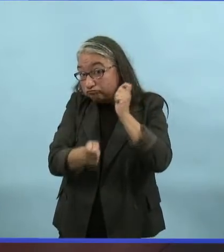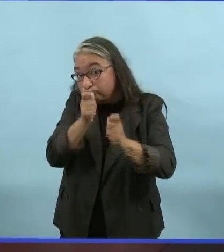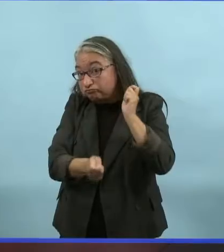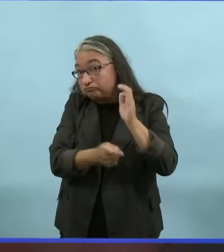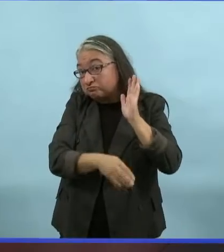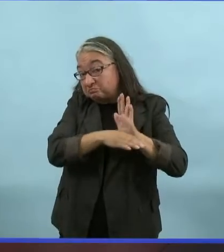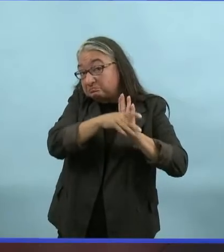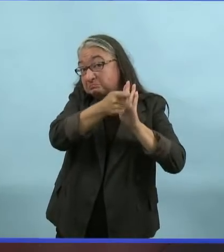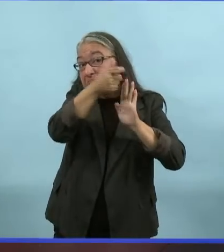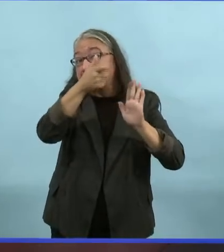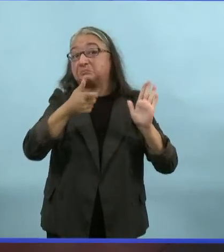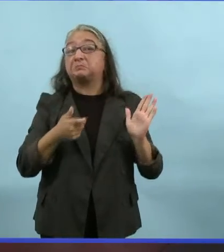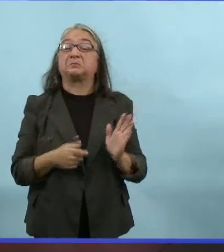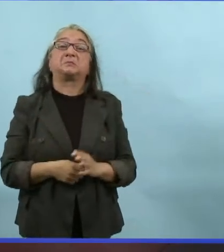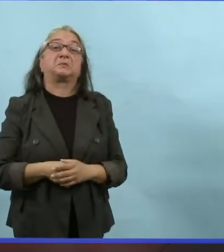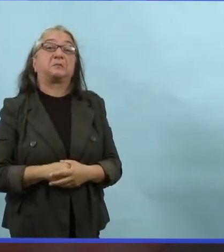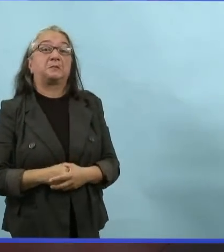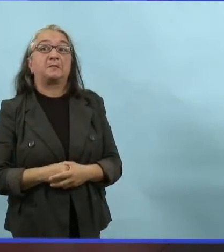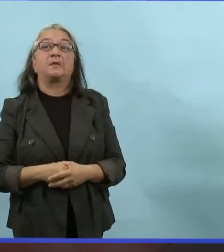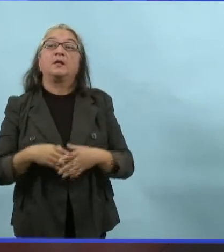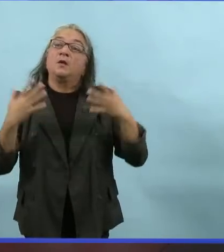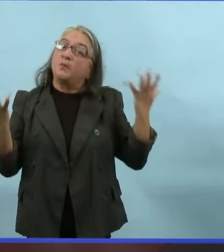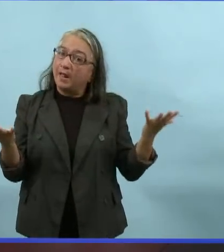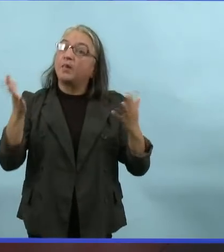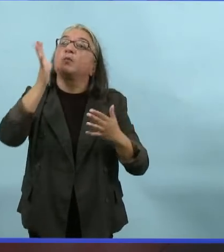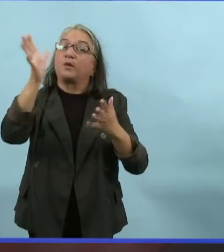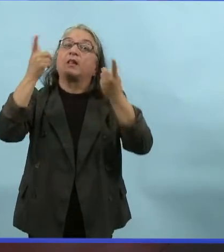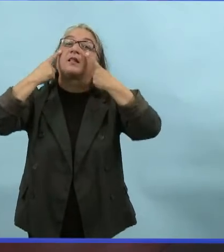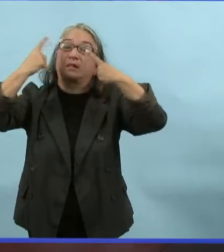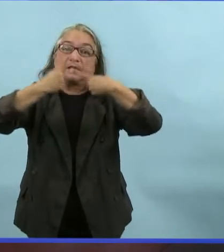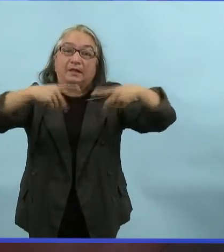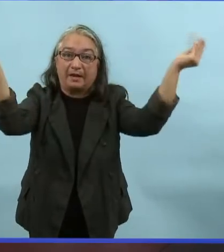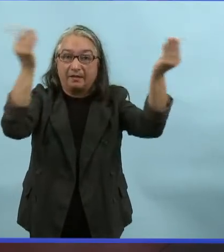we'll have an announcement later this week with with those specifics you know